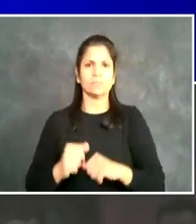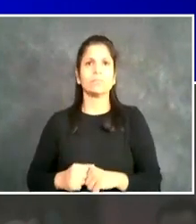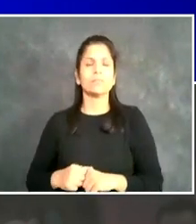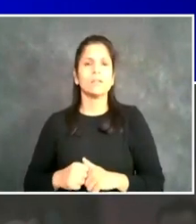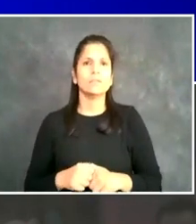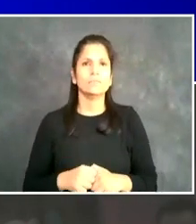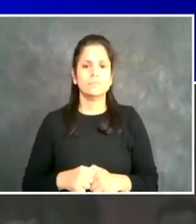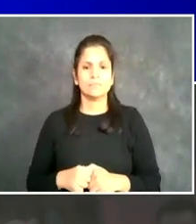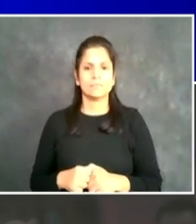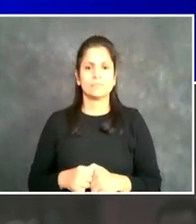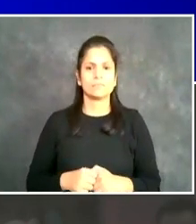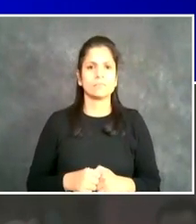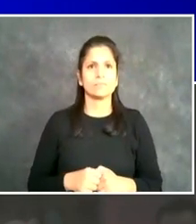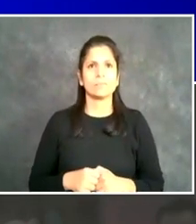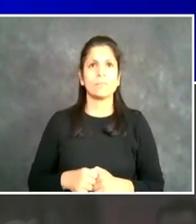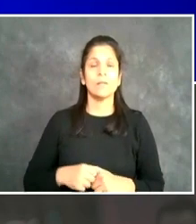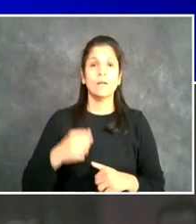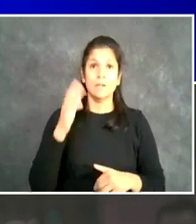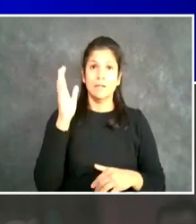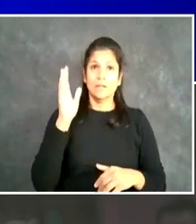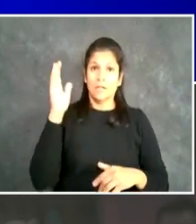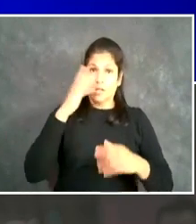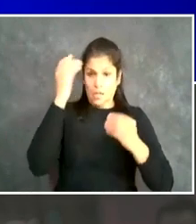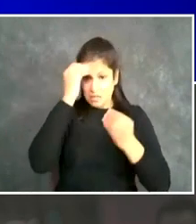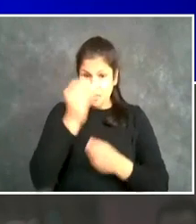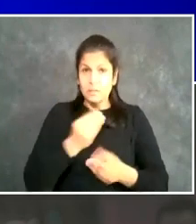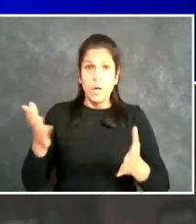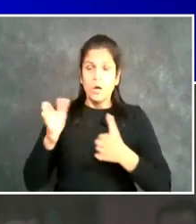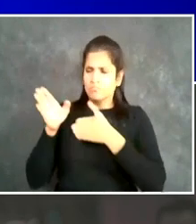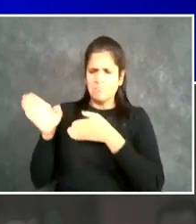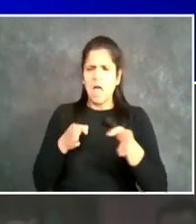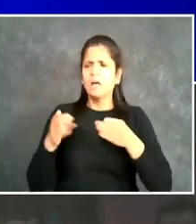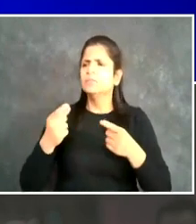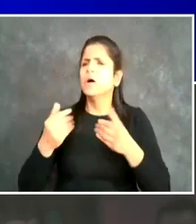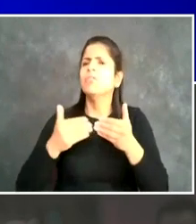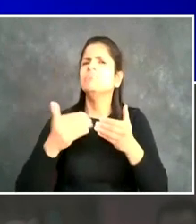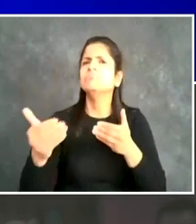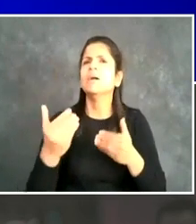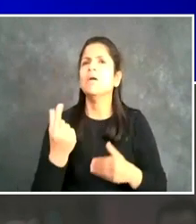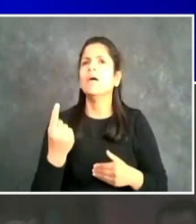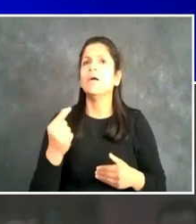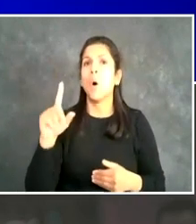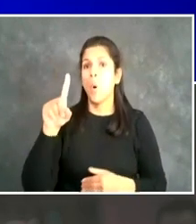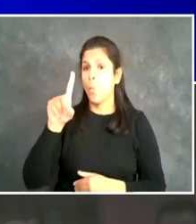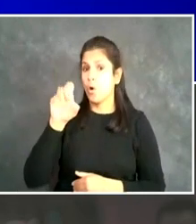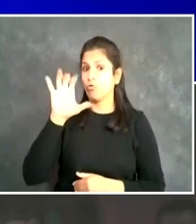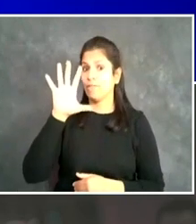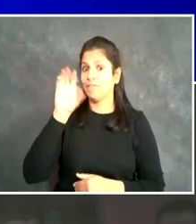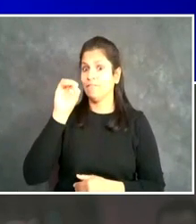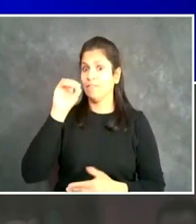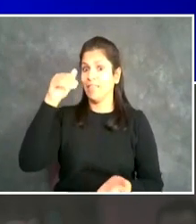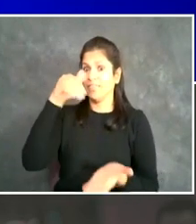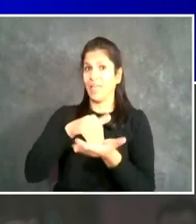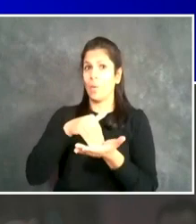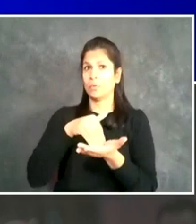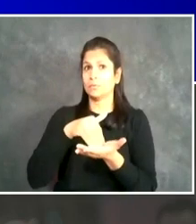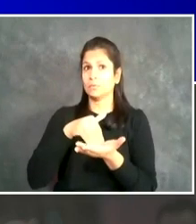HEALTHCARE WORKERS. THINKING ABOUT OUR FIRST RESPONDERS, WE ARE INITIATING A